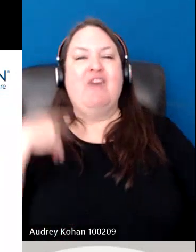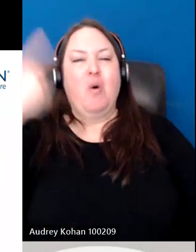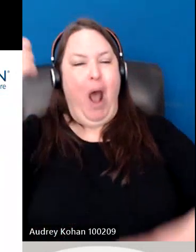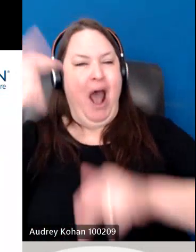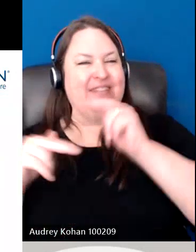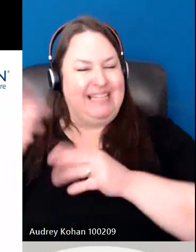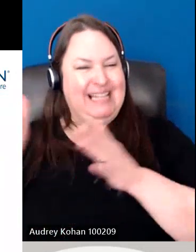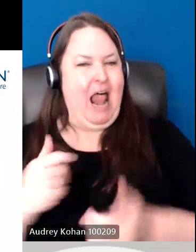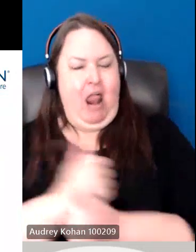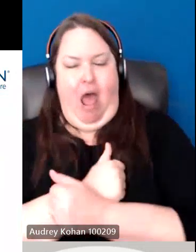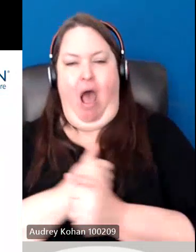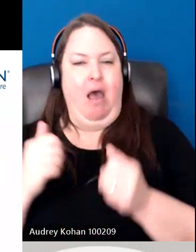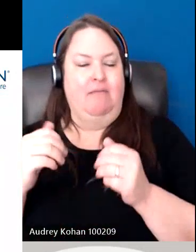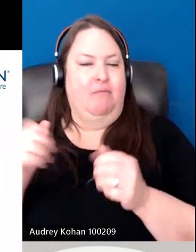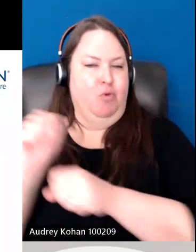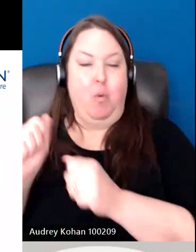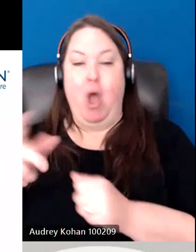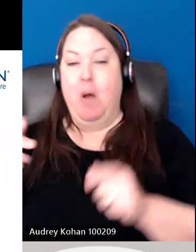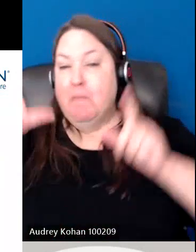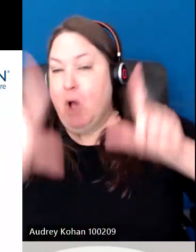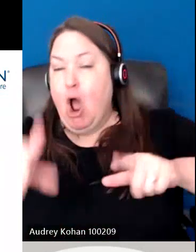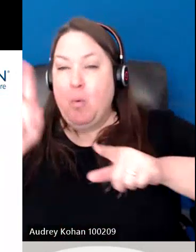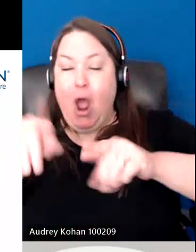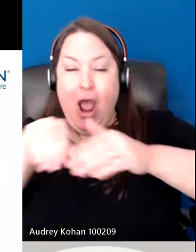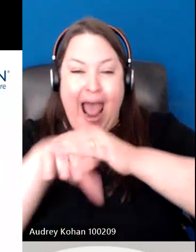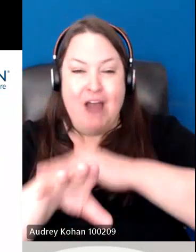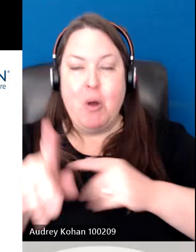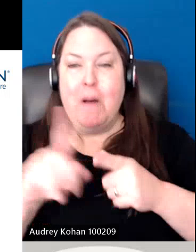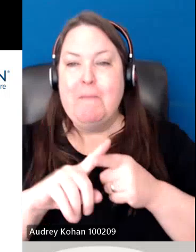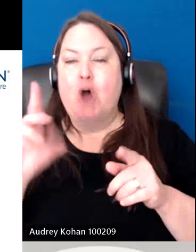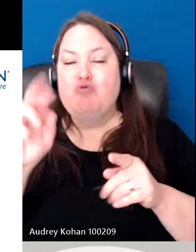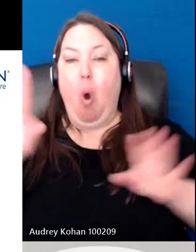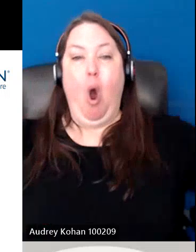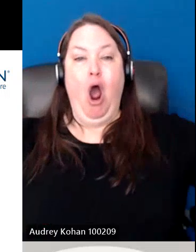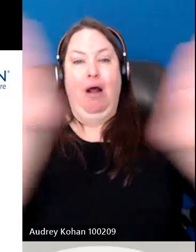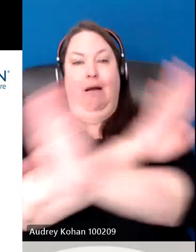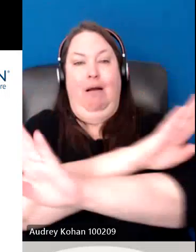surprise me by posting these right at the entries but our doors were slid doors and unfortunately